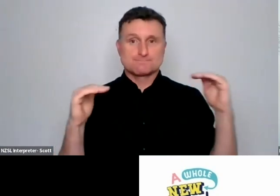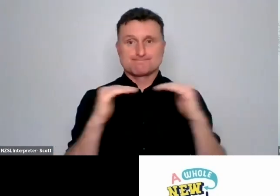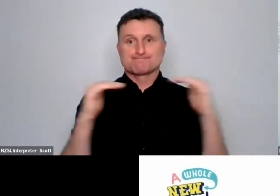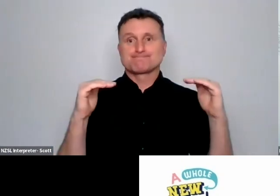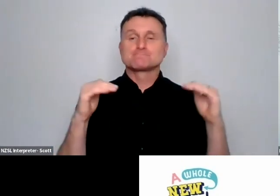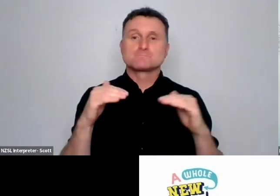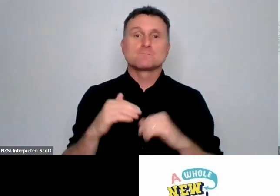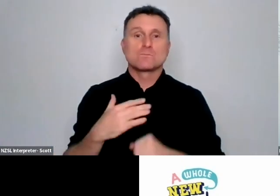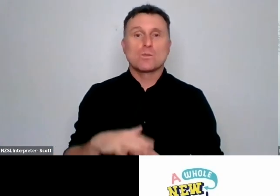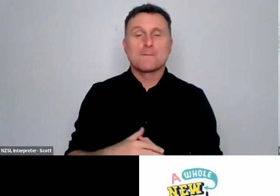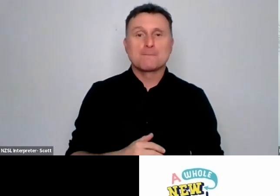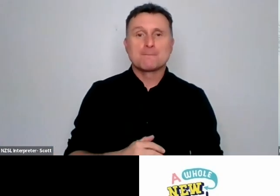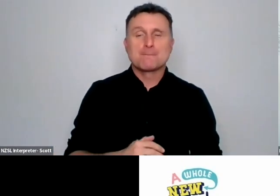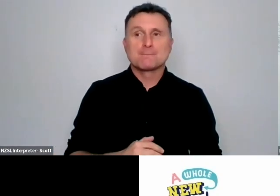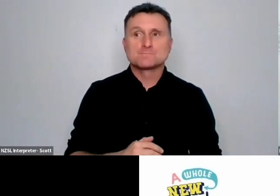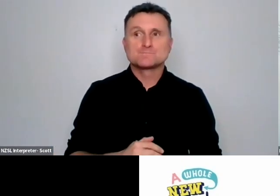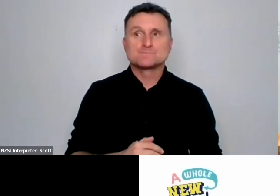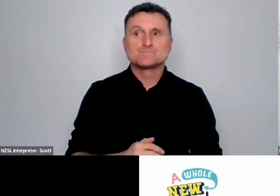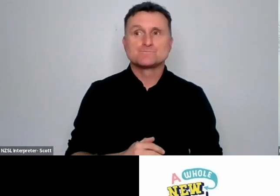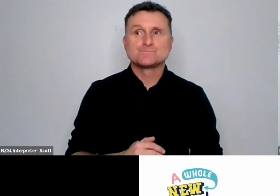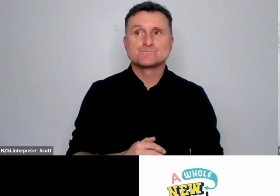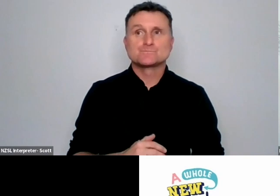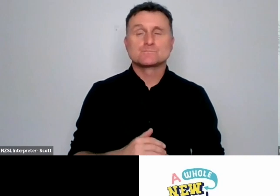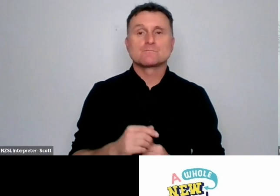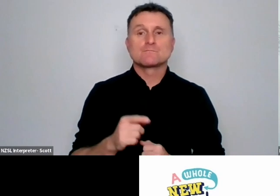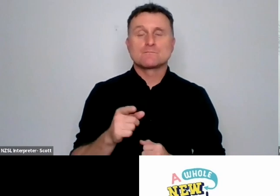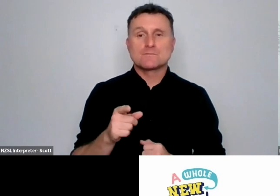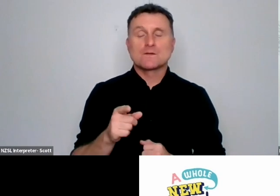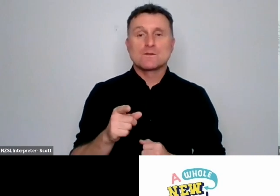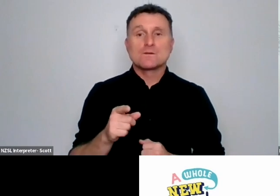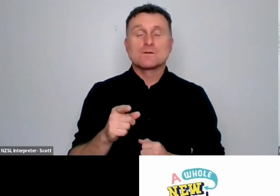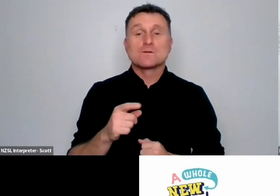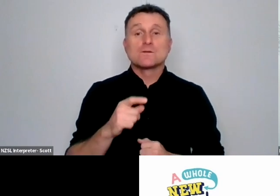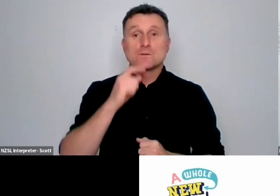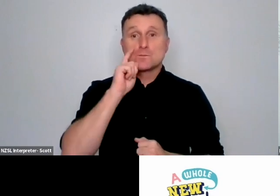Yeah I mean, I think the question that has been posed really talks to that.